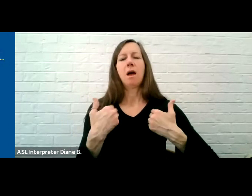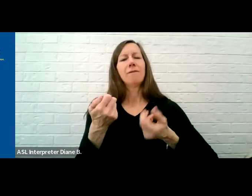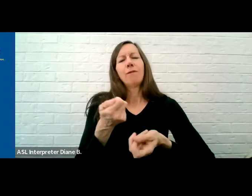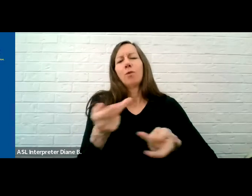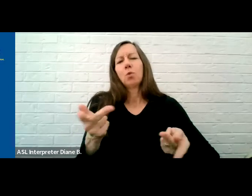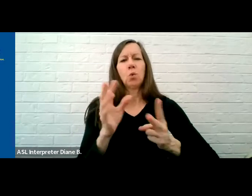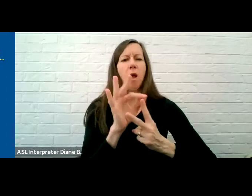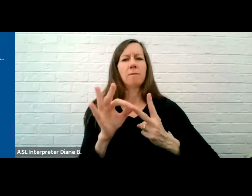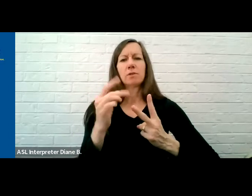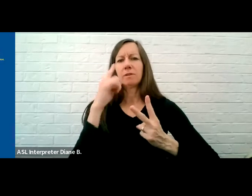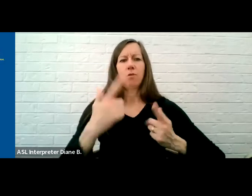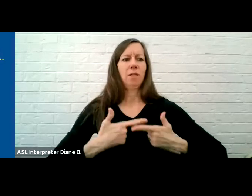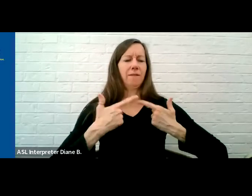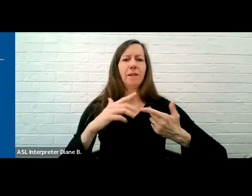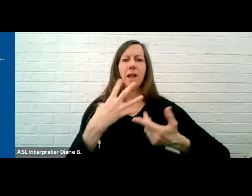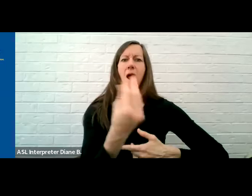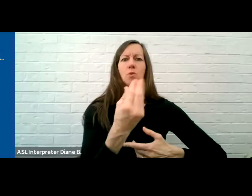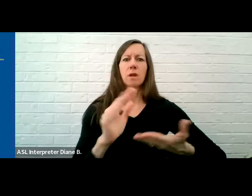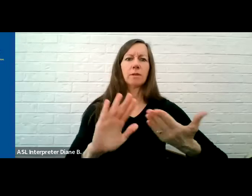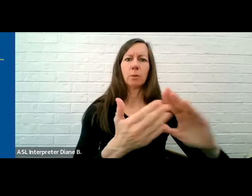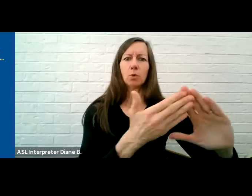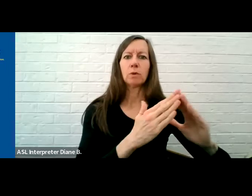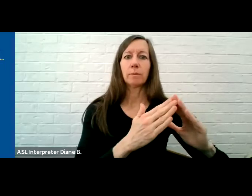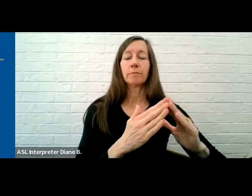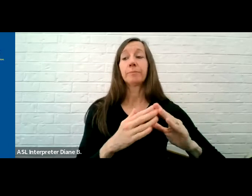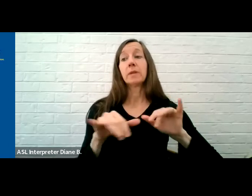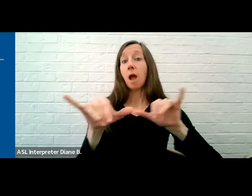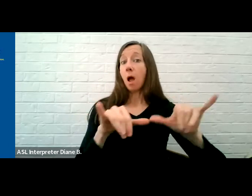The most common, being living in your family's home, or living in a group home